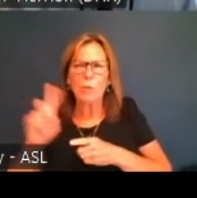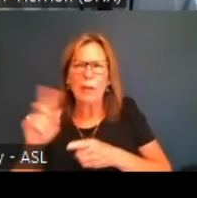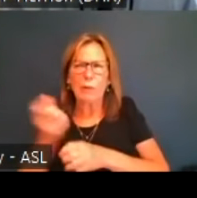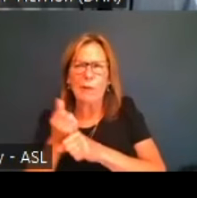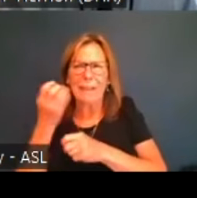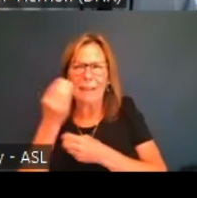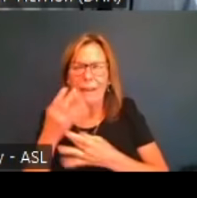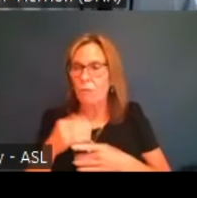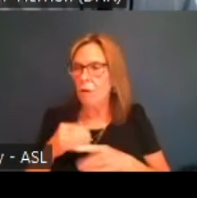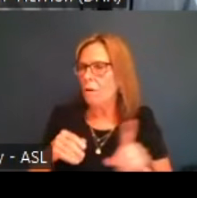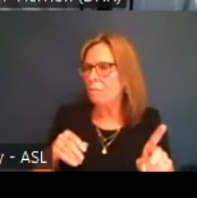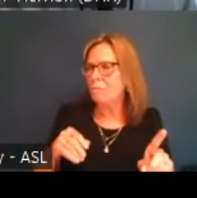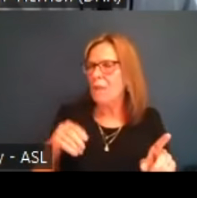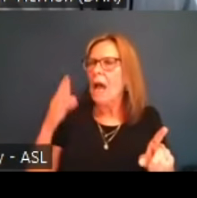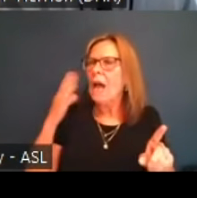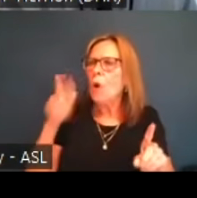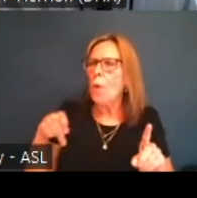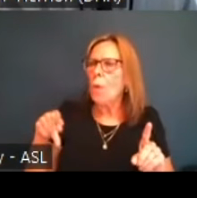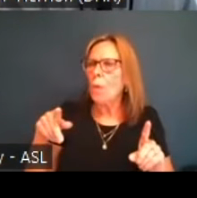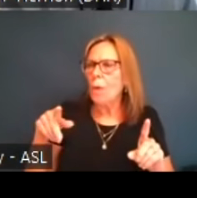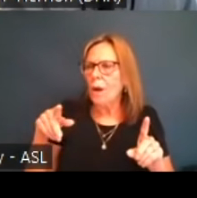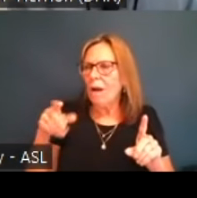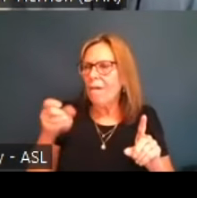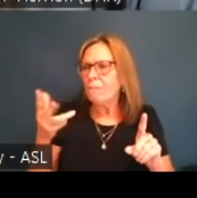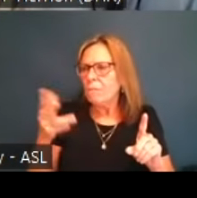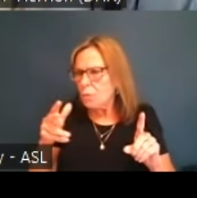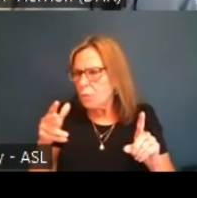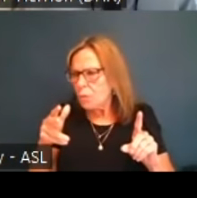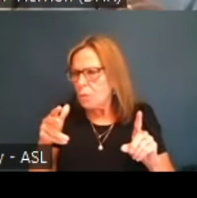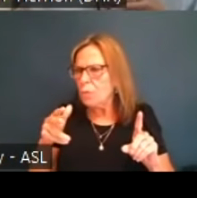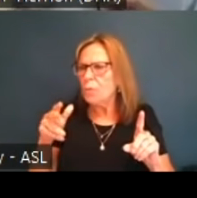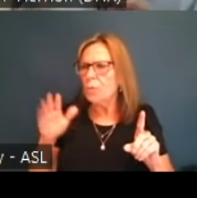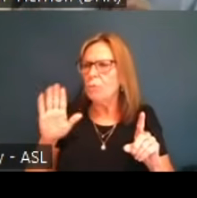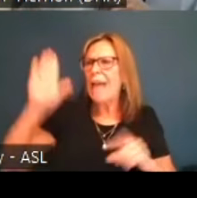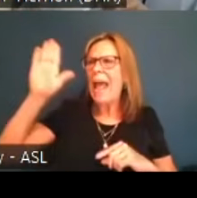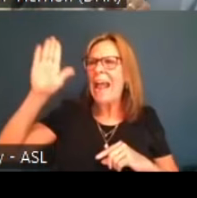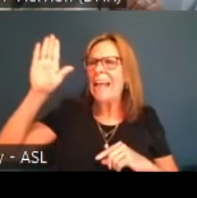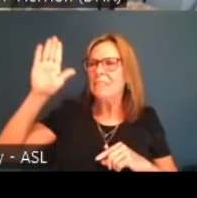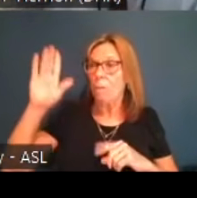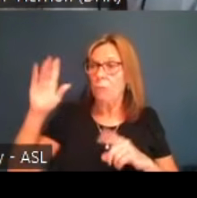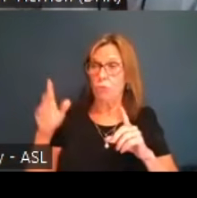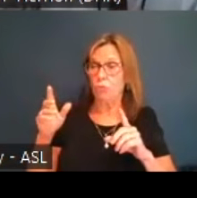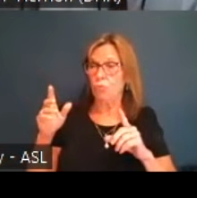quickly, » Hi, John, Sorry about that,